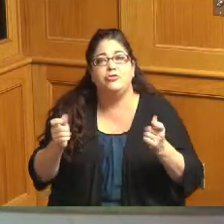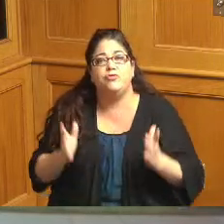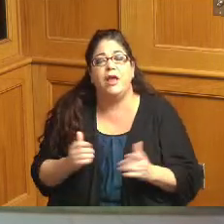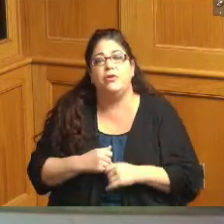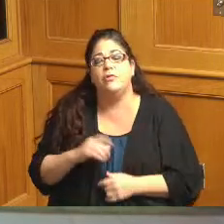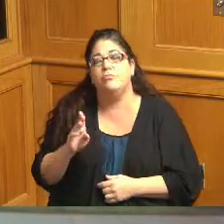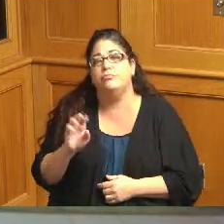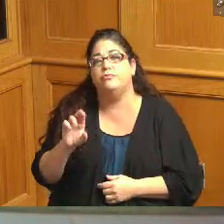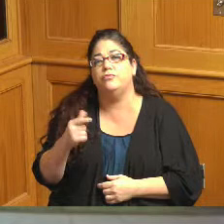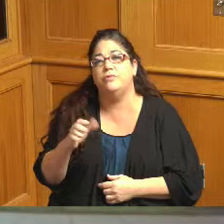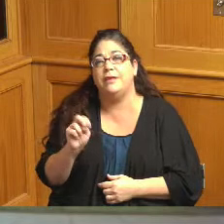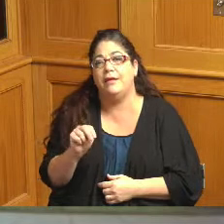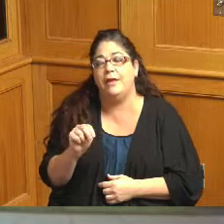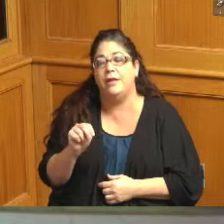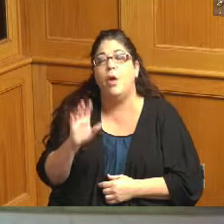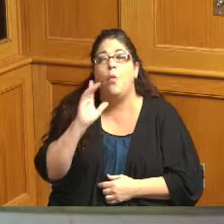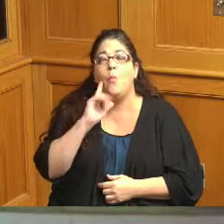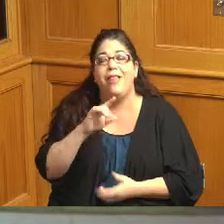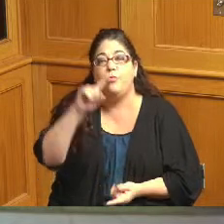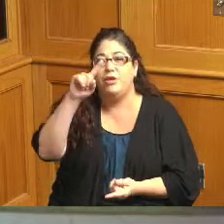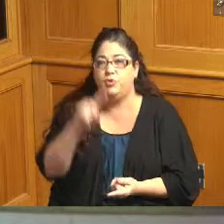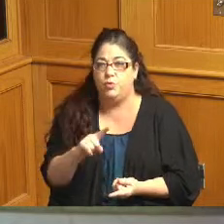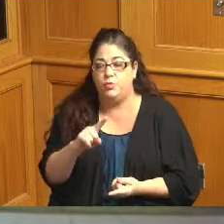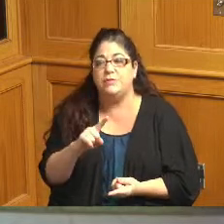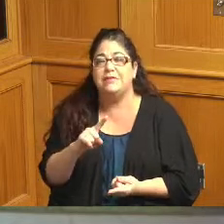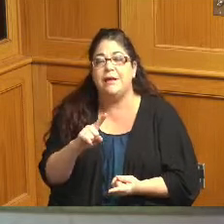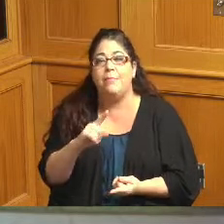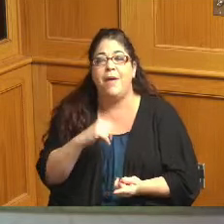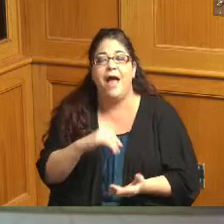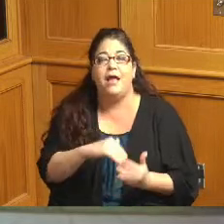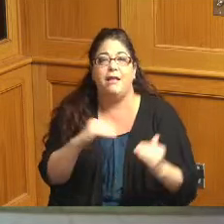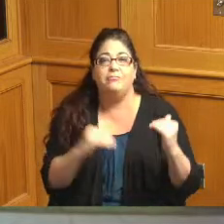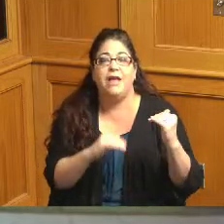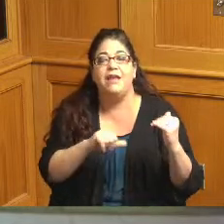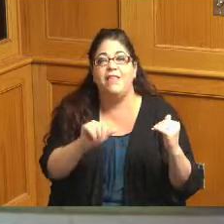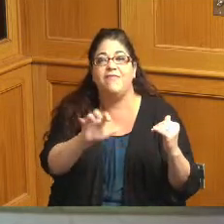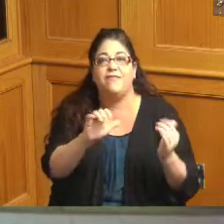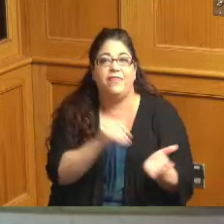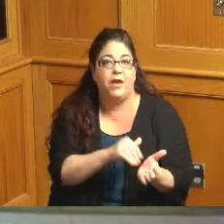going to be reducing that proposed budget by another five hundred thousand dollars and that's